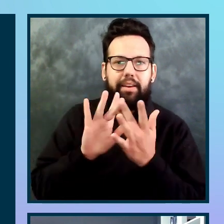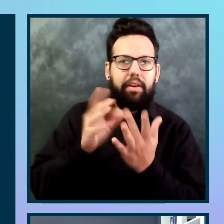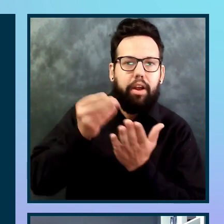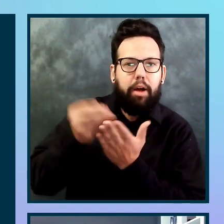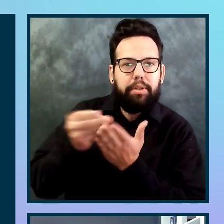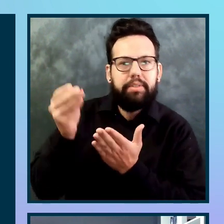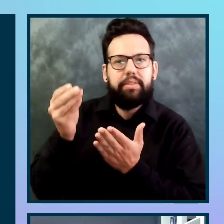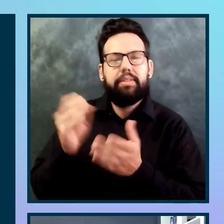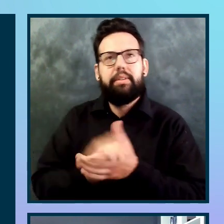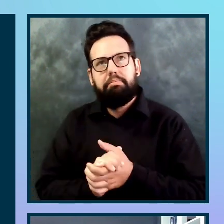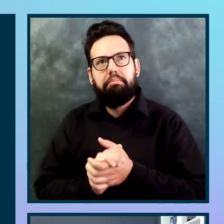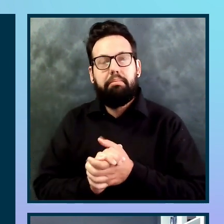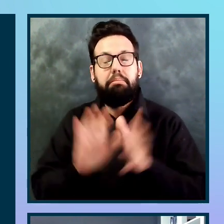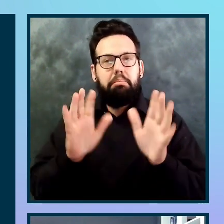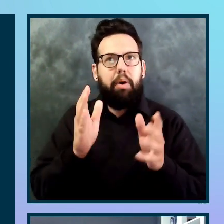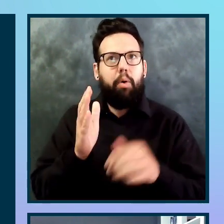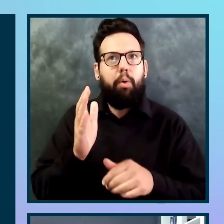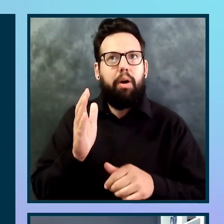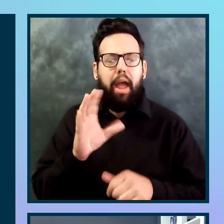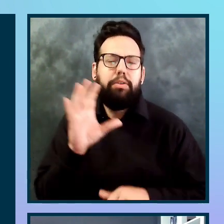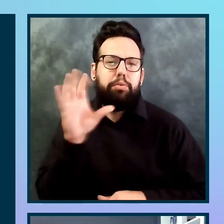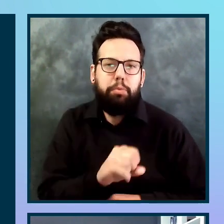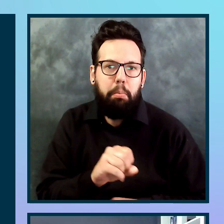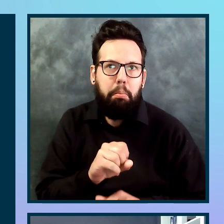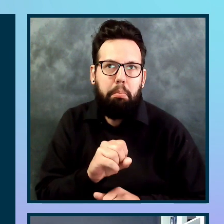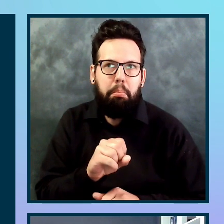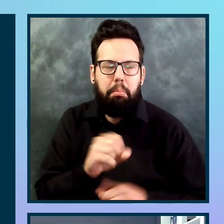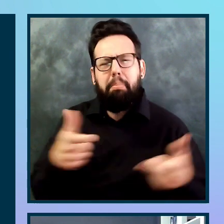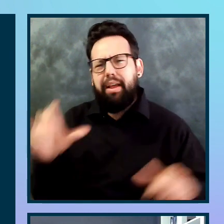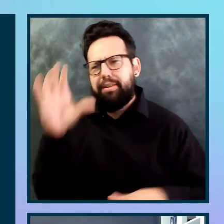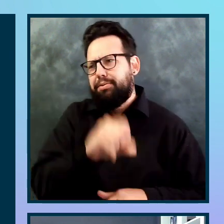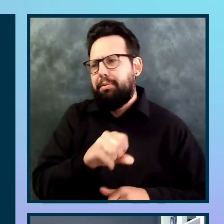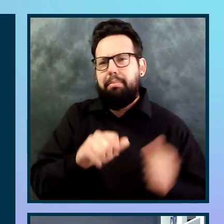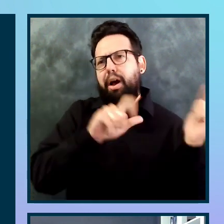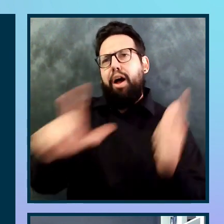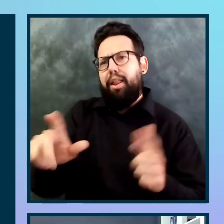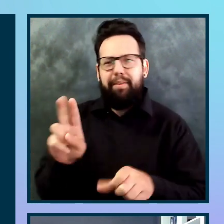and I make a make big assumption that everyone has used an eCommerce website the last two years, either to purchase something from home,